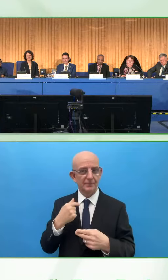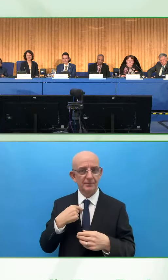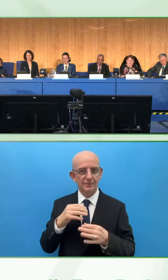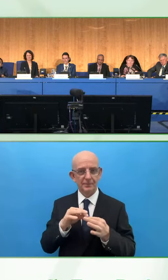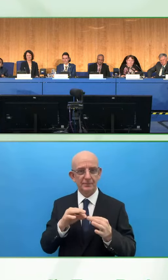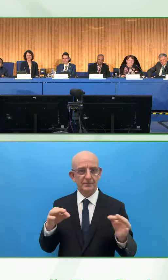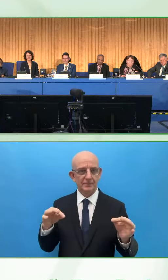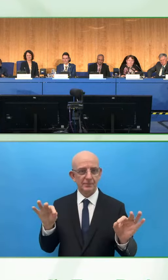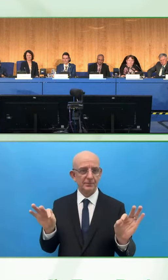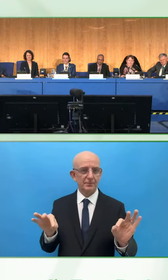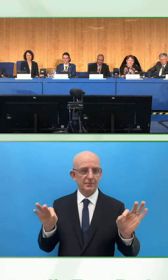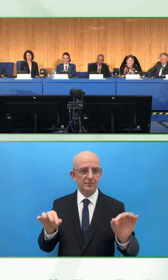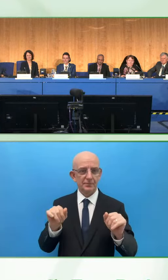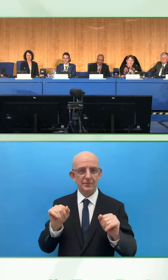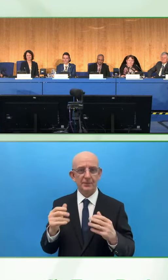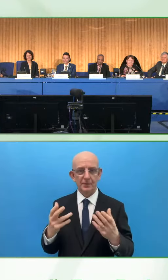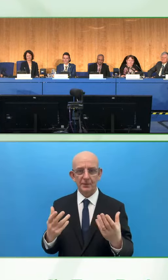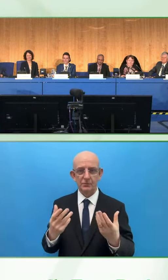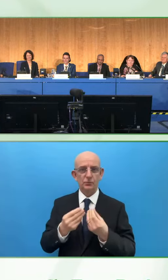Such a simple thing.